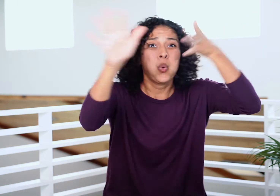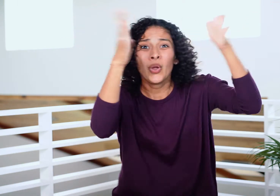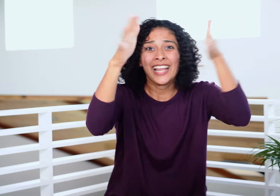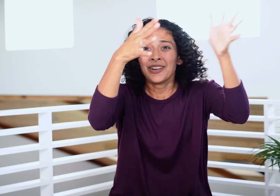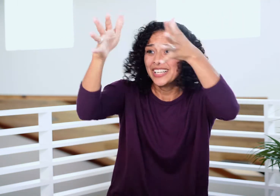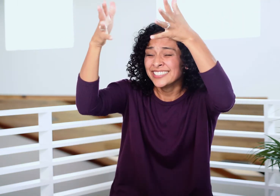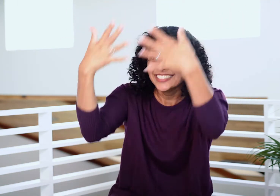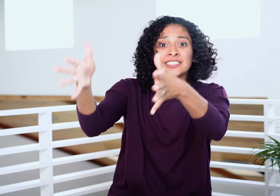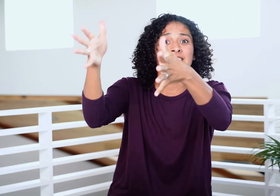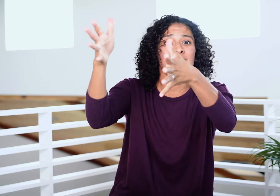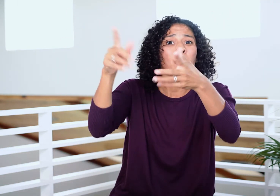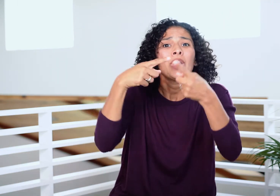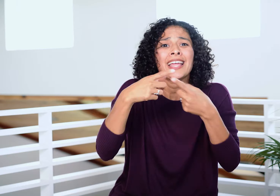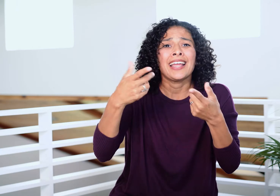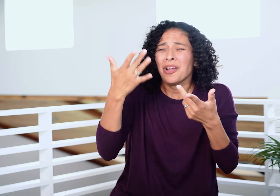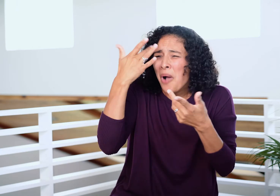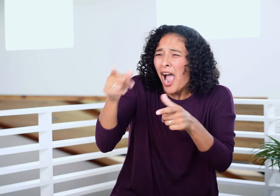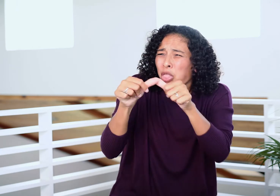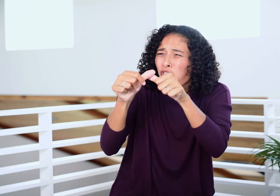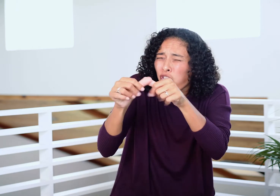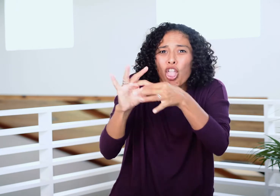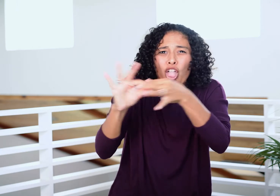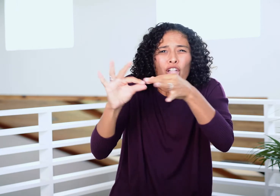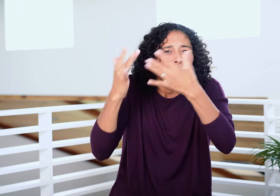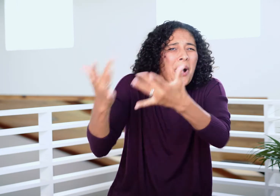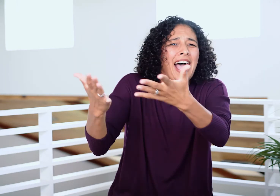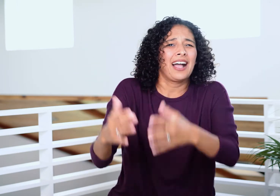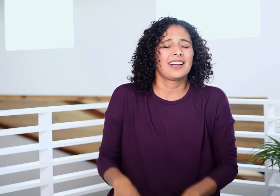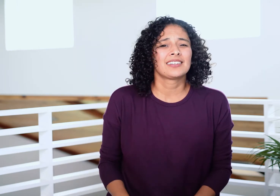“Shall windy words have an end? Or what provokes you that you answer?”